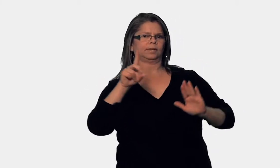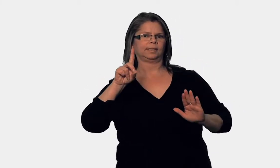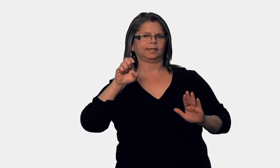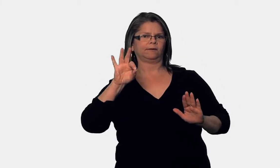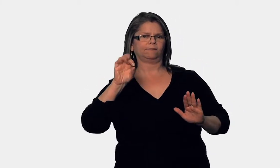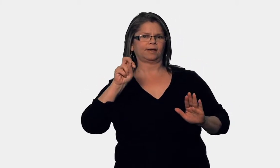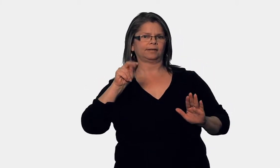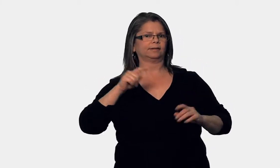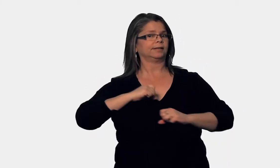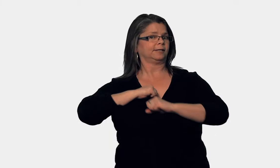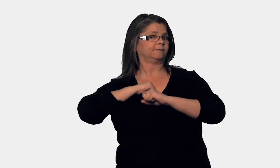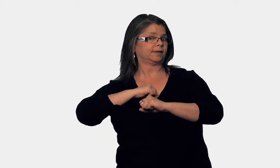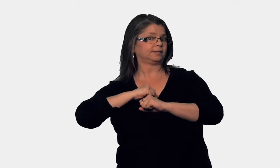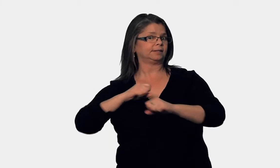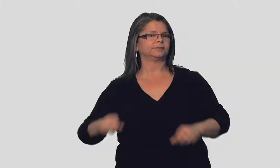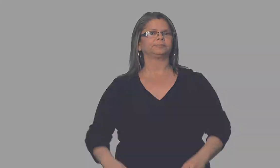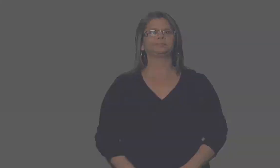as the defendant.